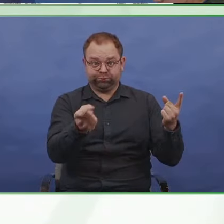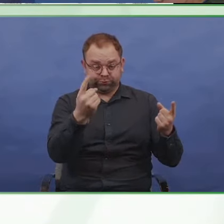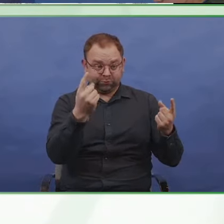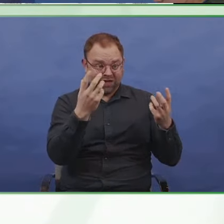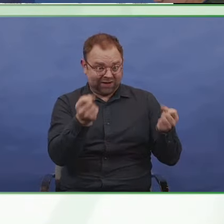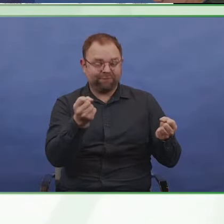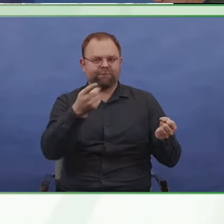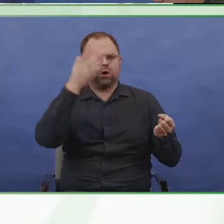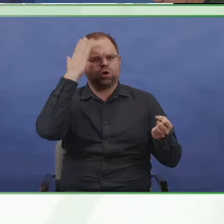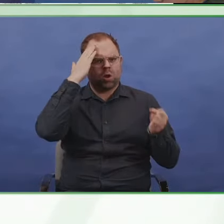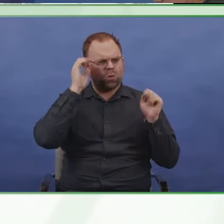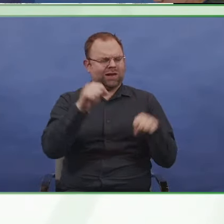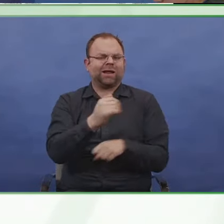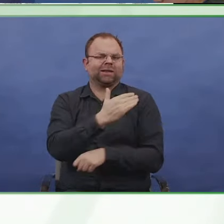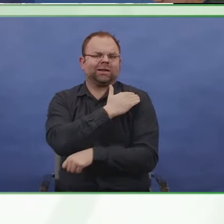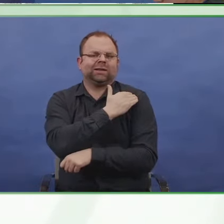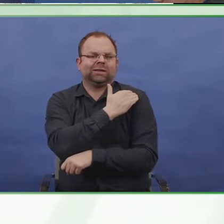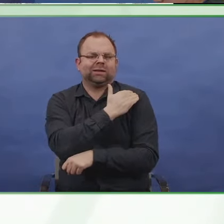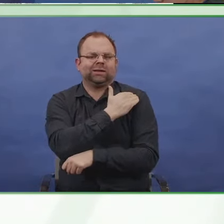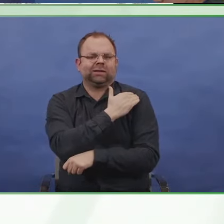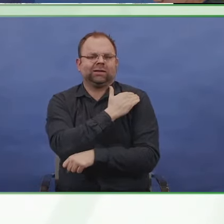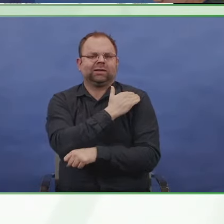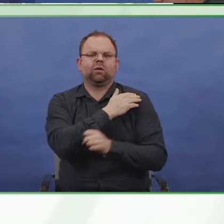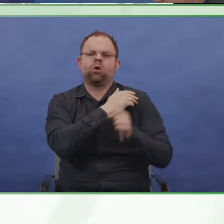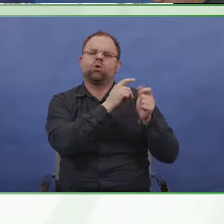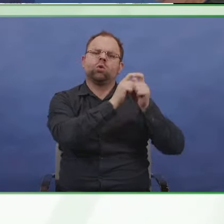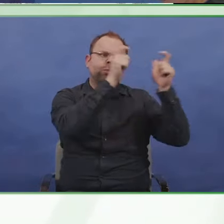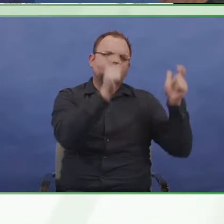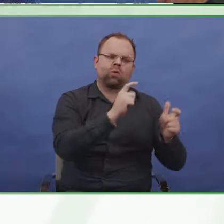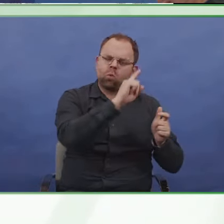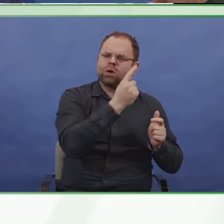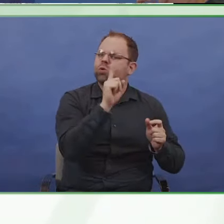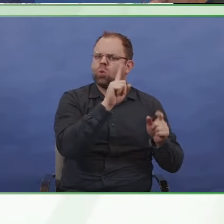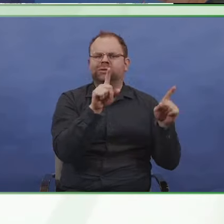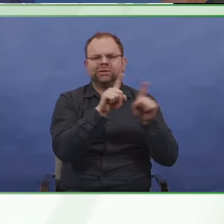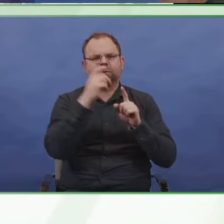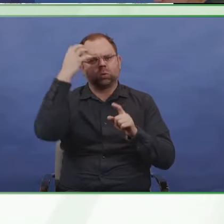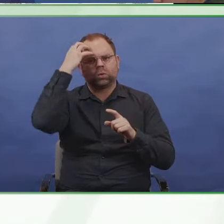you can become certified for example in Virginia. You can become certified in California and the rules of